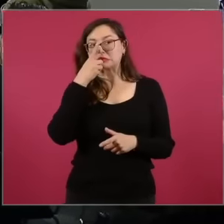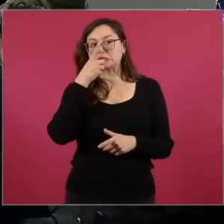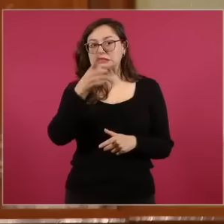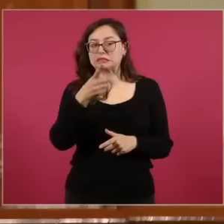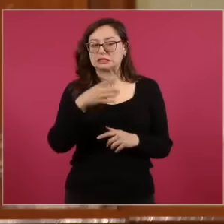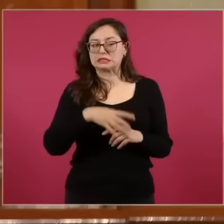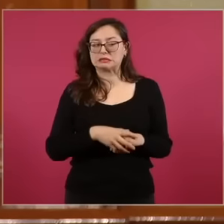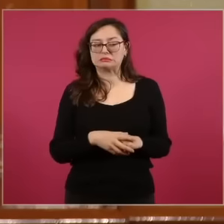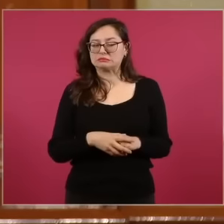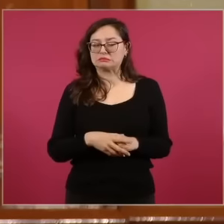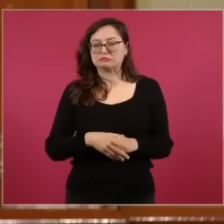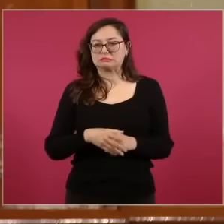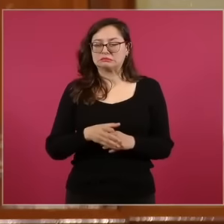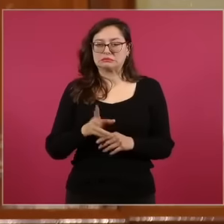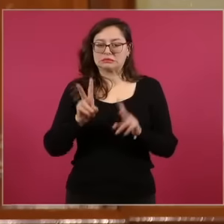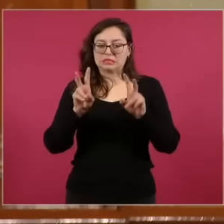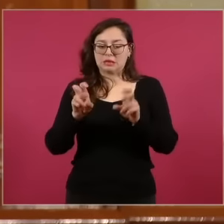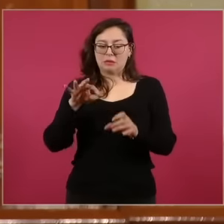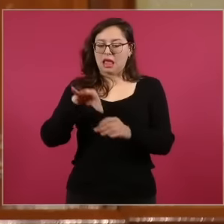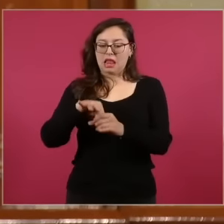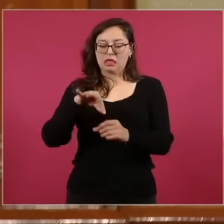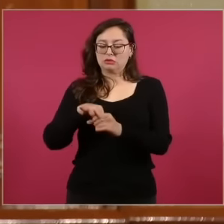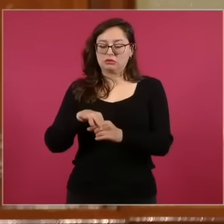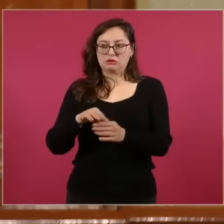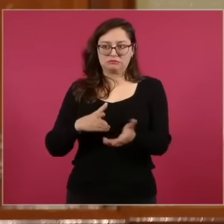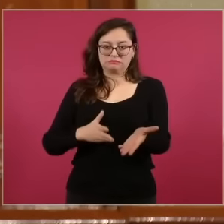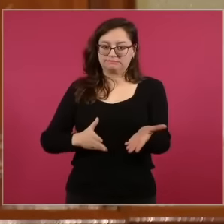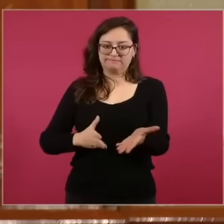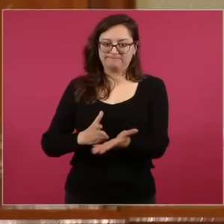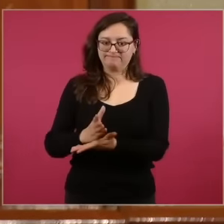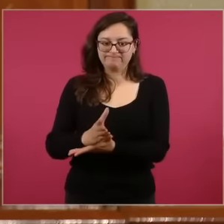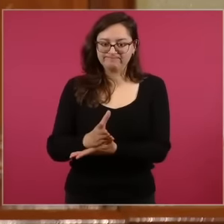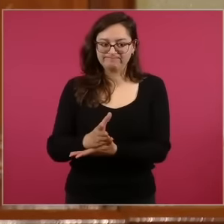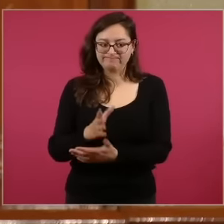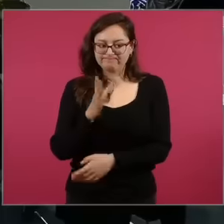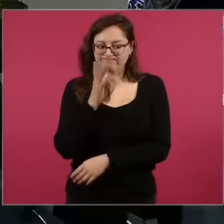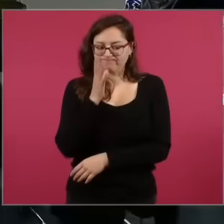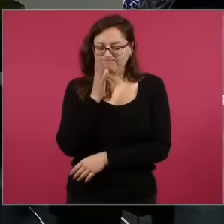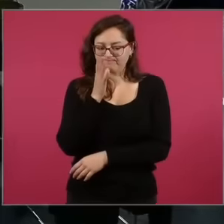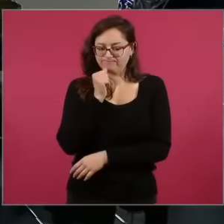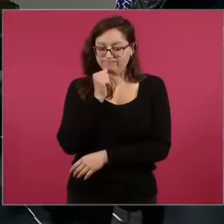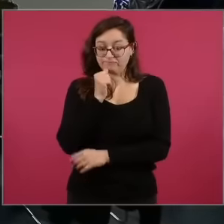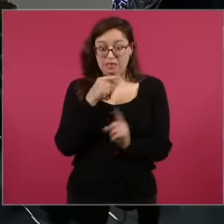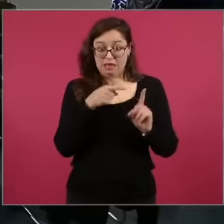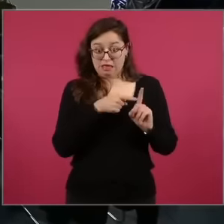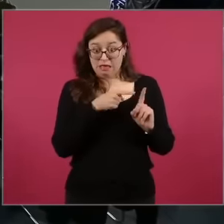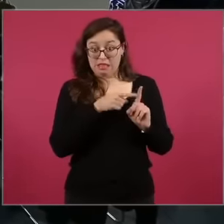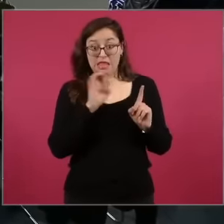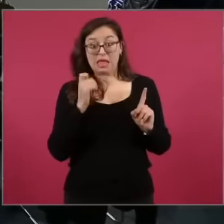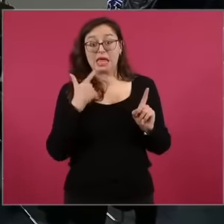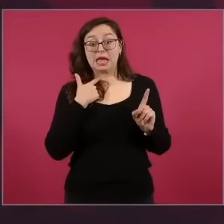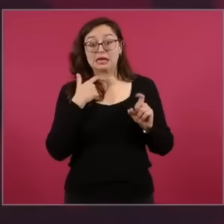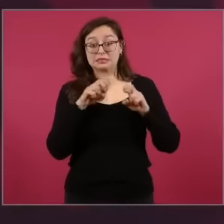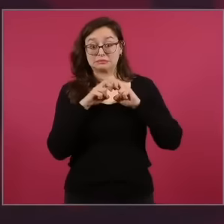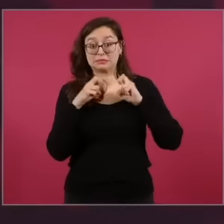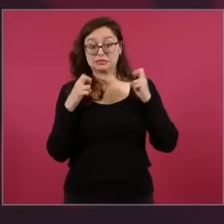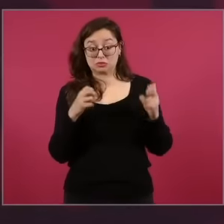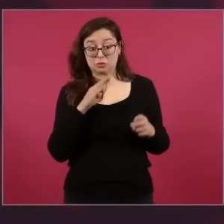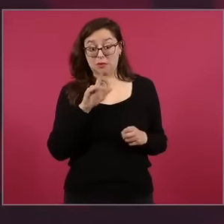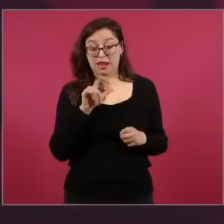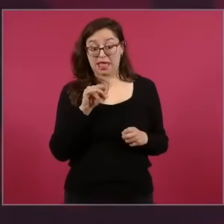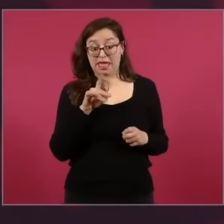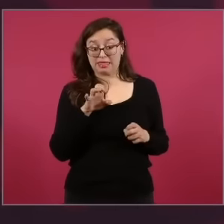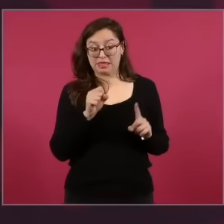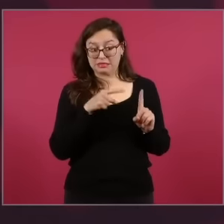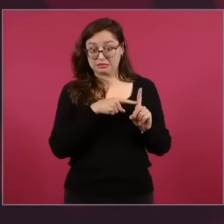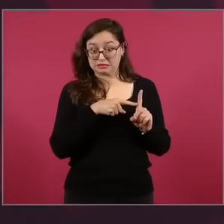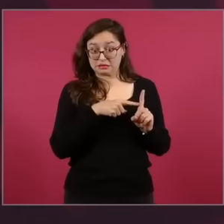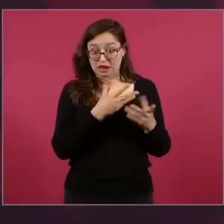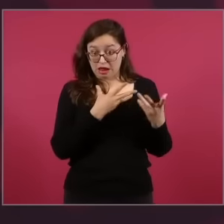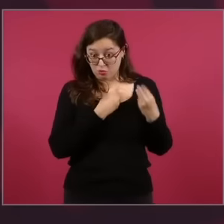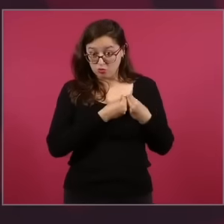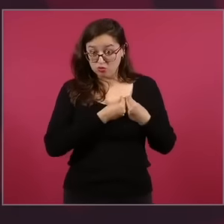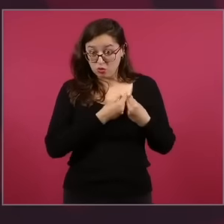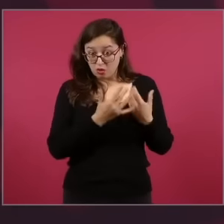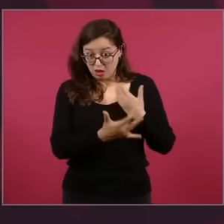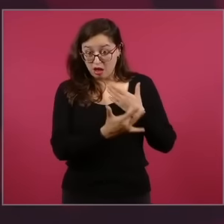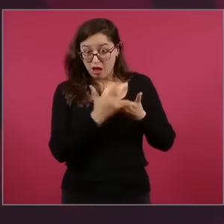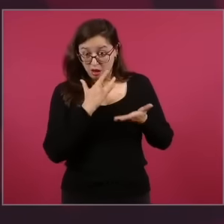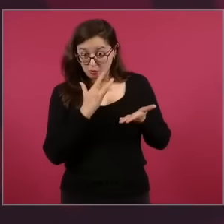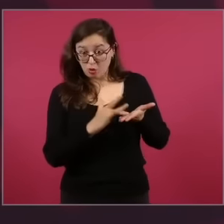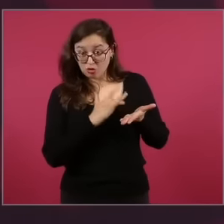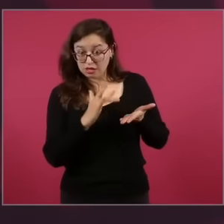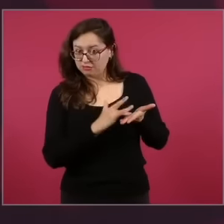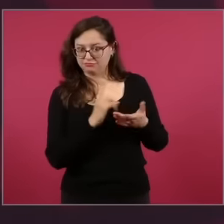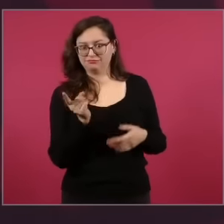and they are our adversaries. This Mr. Balad was attorney with Salinas de Gortari and then Salinas